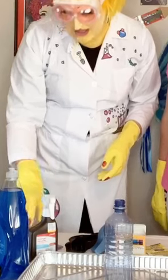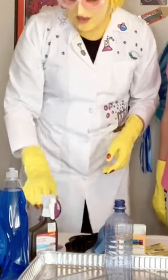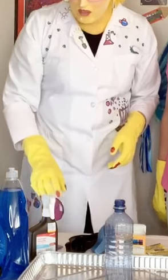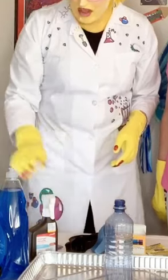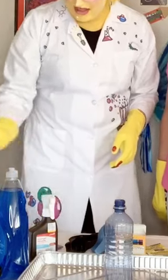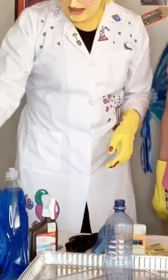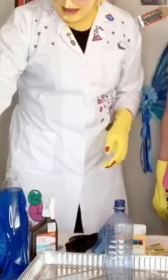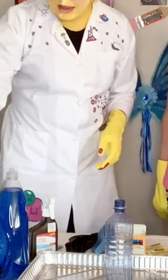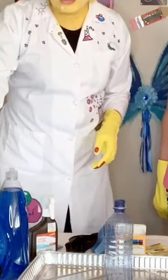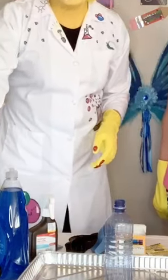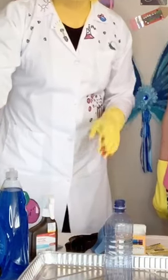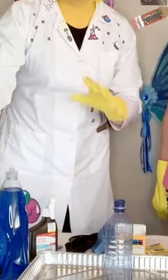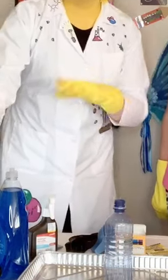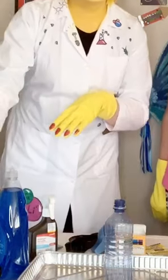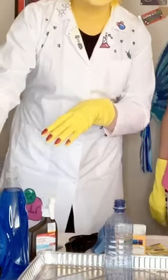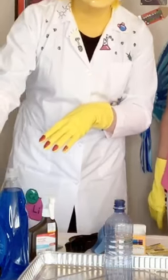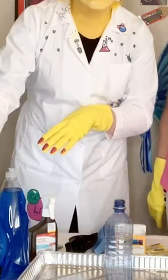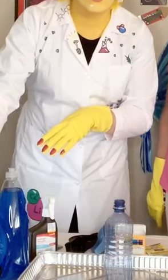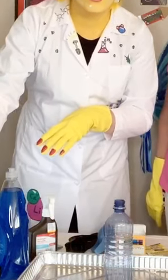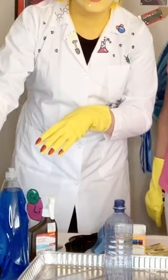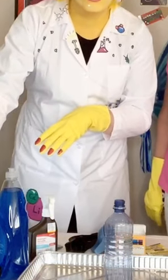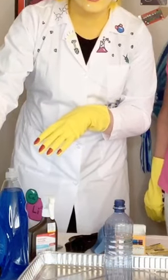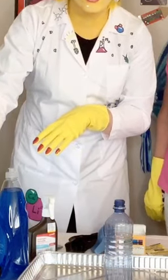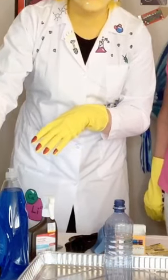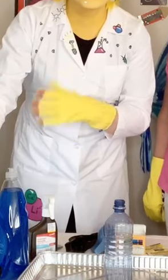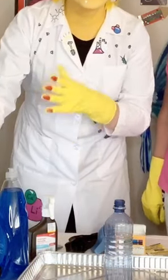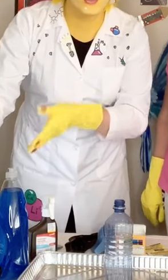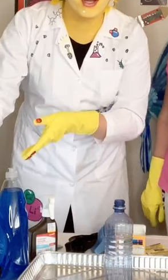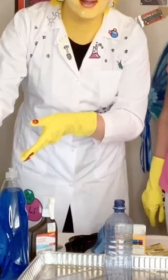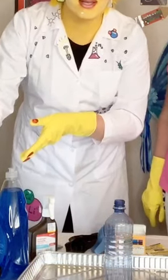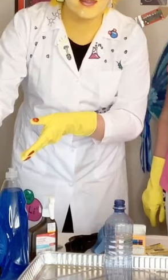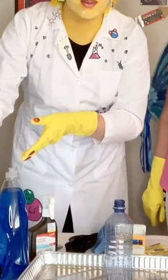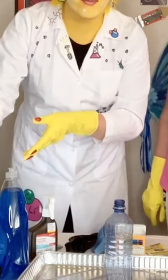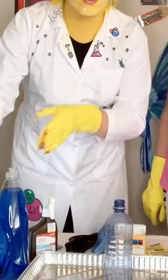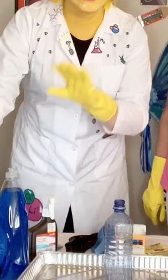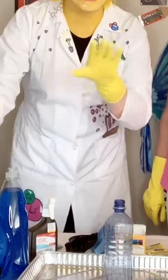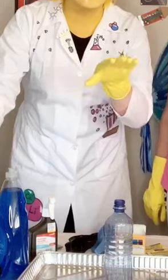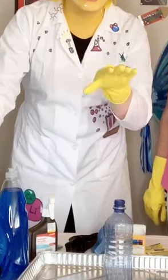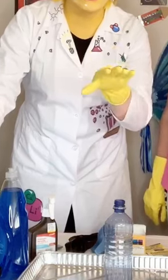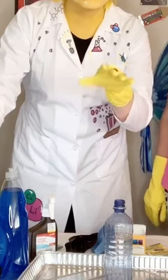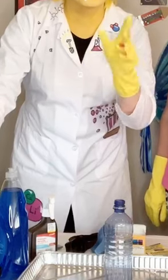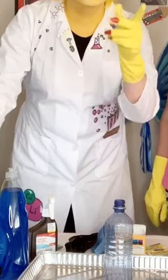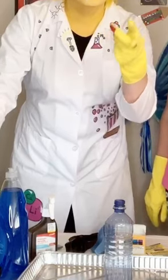if you want. The thing on ScientificAmerican.com, this is where I'm getting the experiment from. And I have links